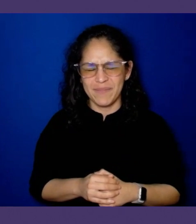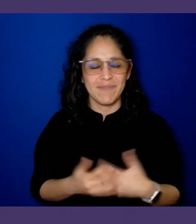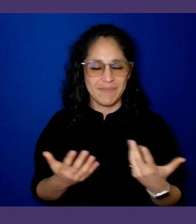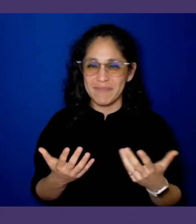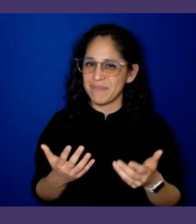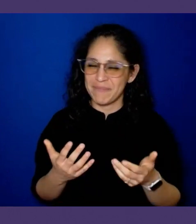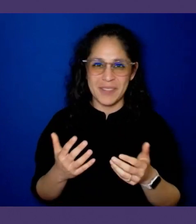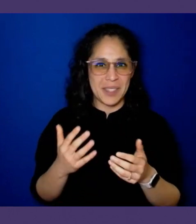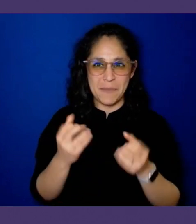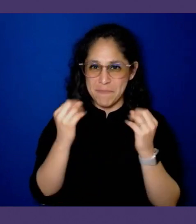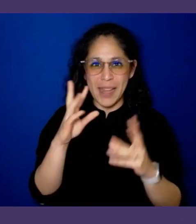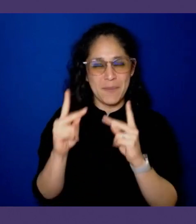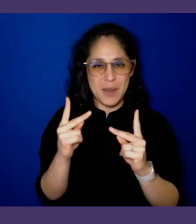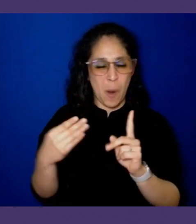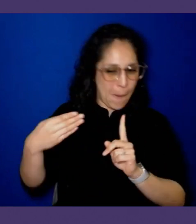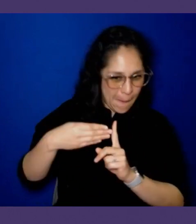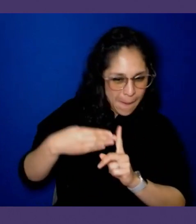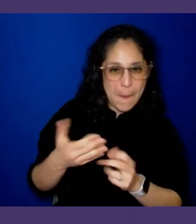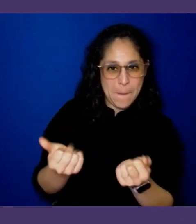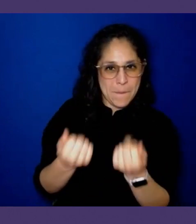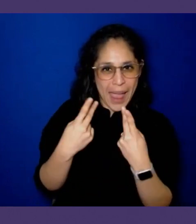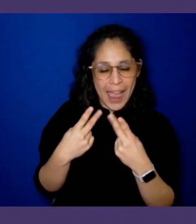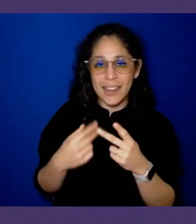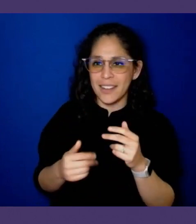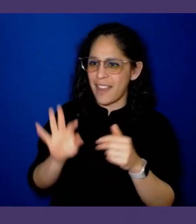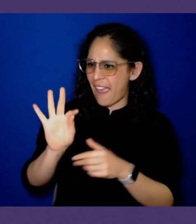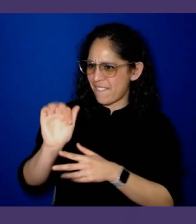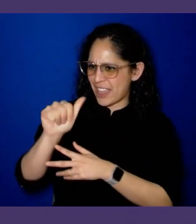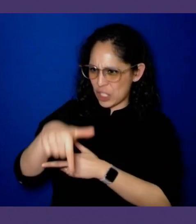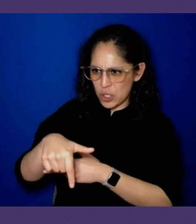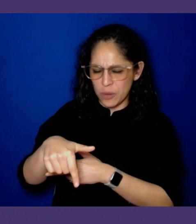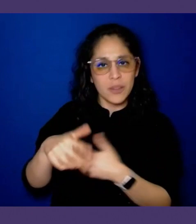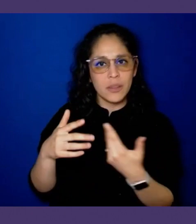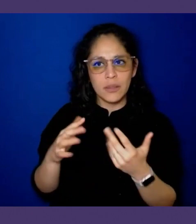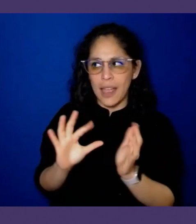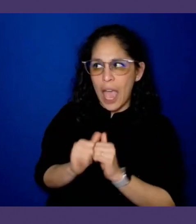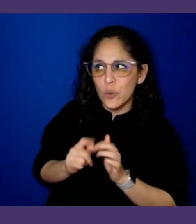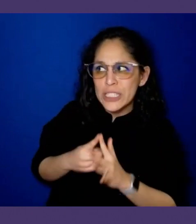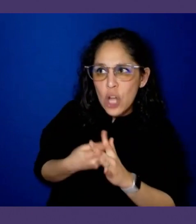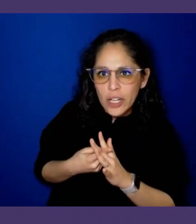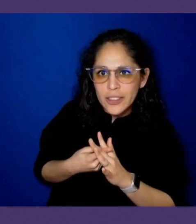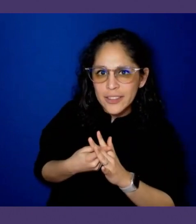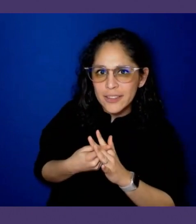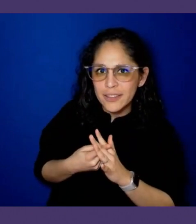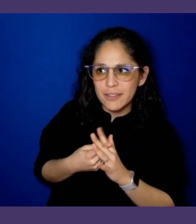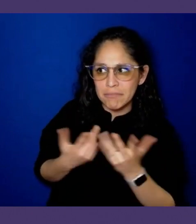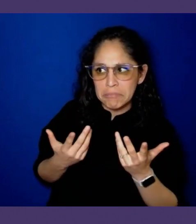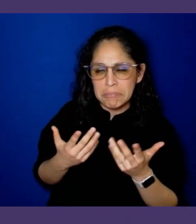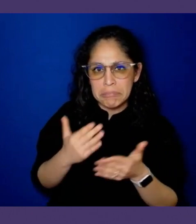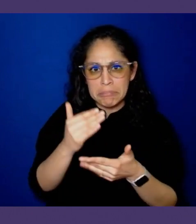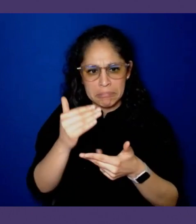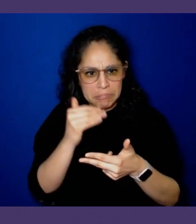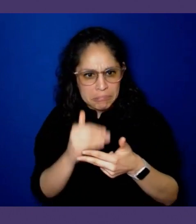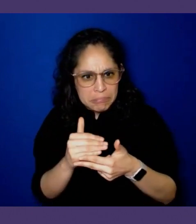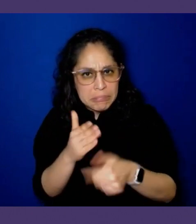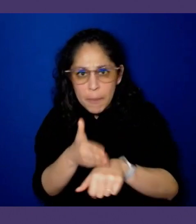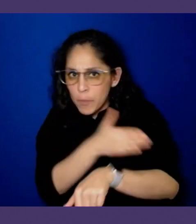The most frequently asked questions are, how do we start? How does my company get started? How do we make it better? Where do I find the resources to